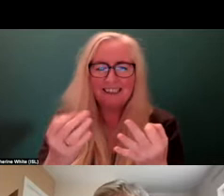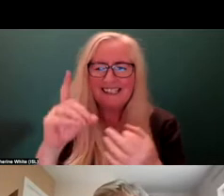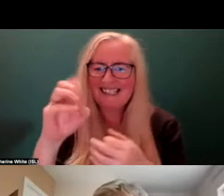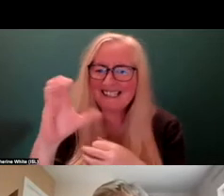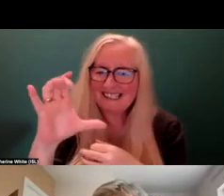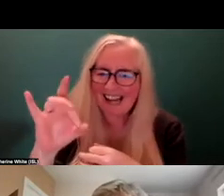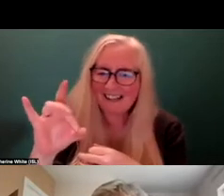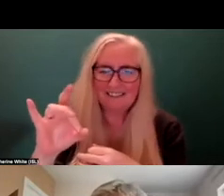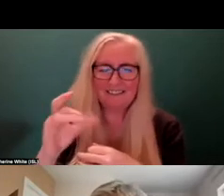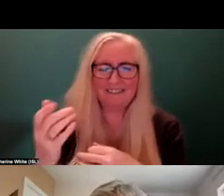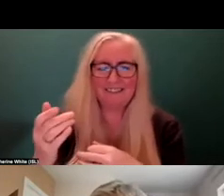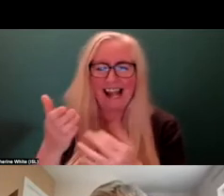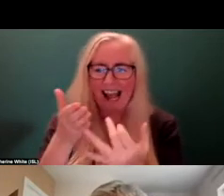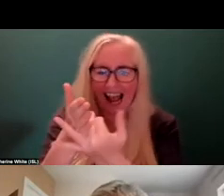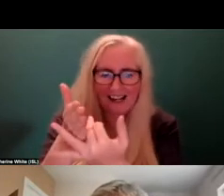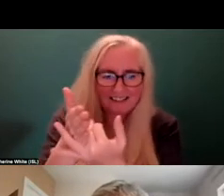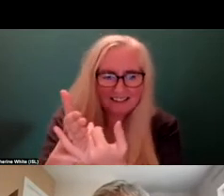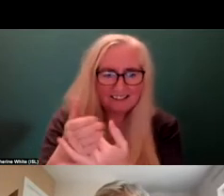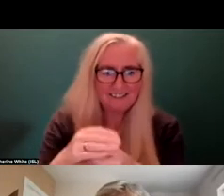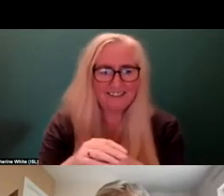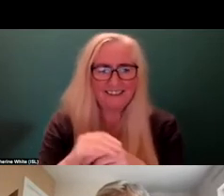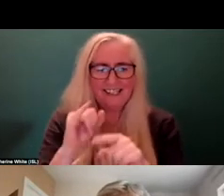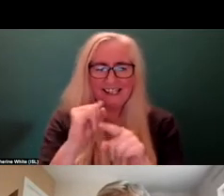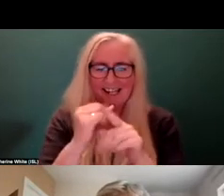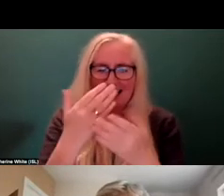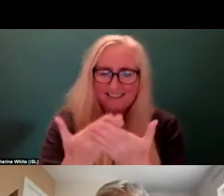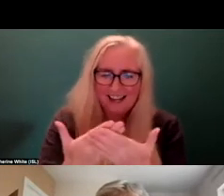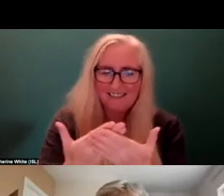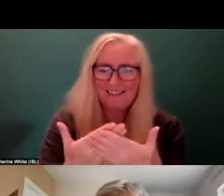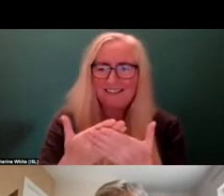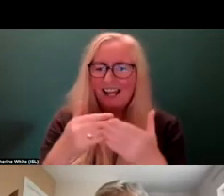the decks and gallery access, the internal views of the balconies and